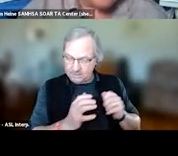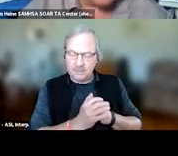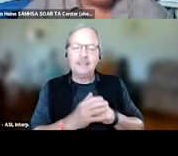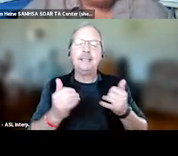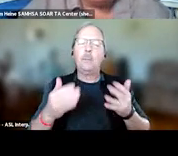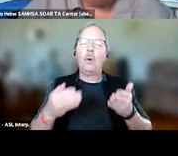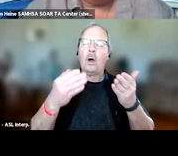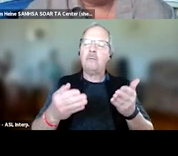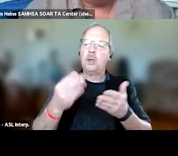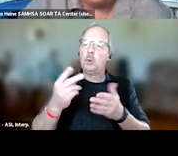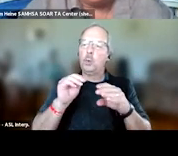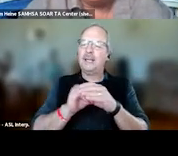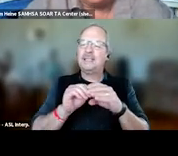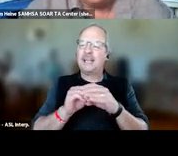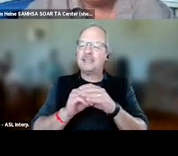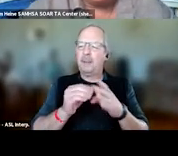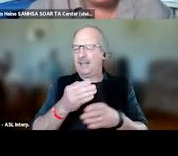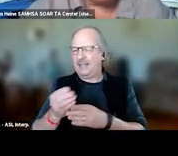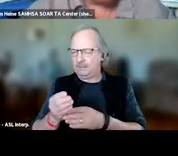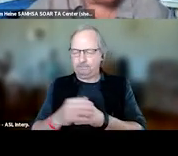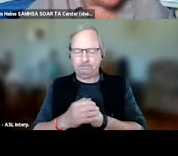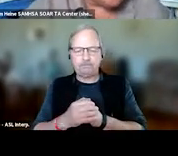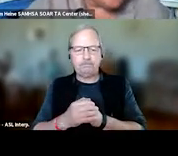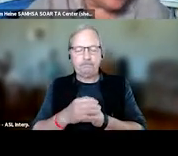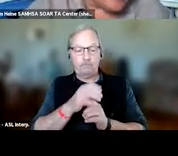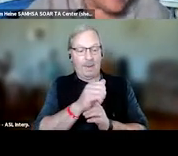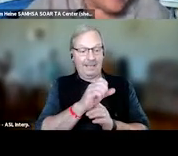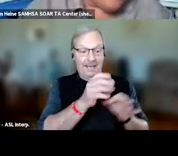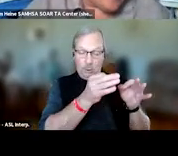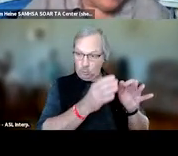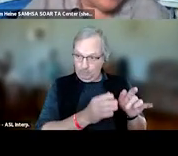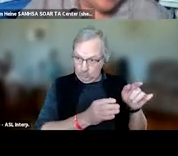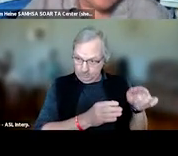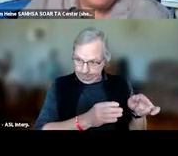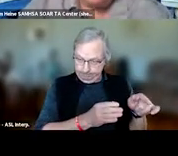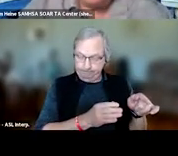two accessibility features today. So ASL interpretation by Lauren and Kip.